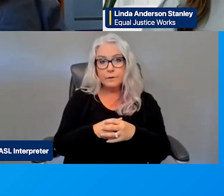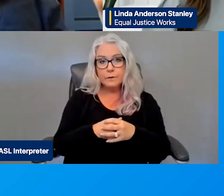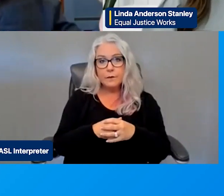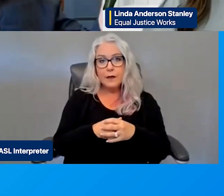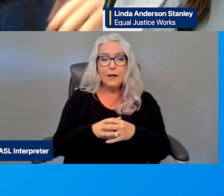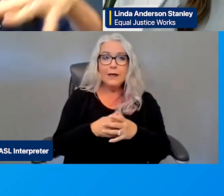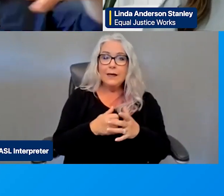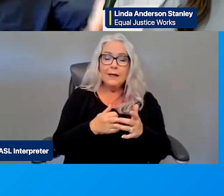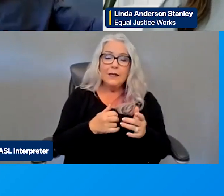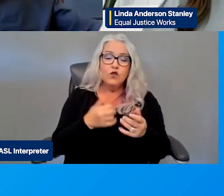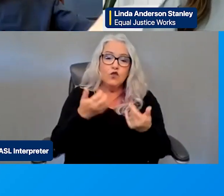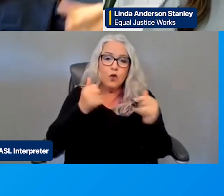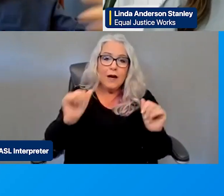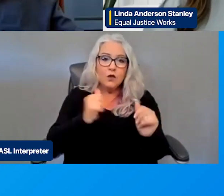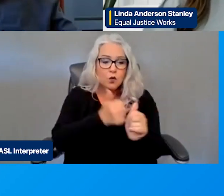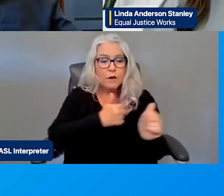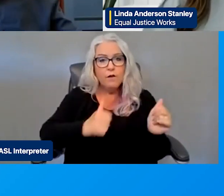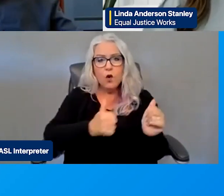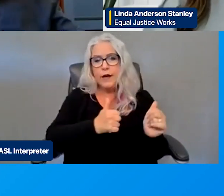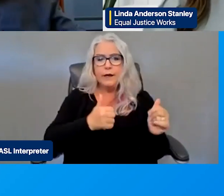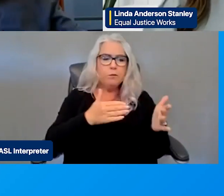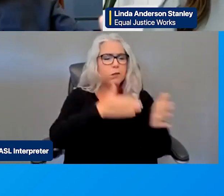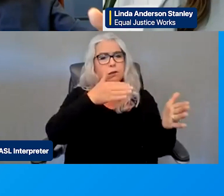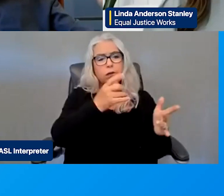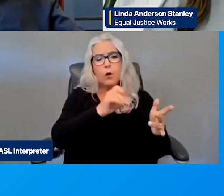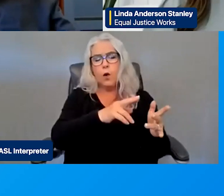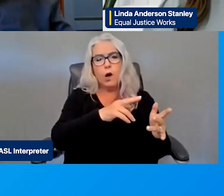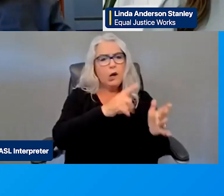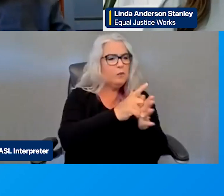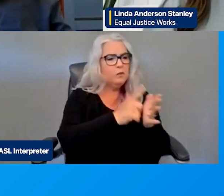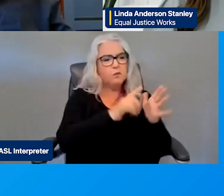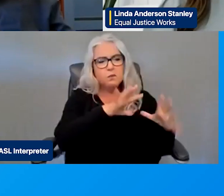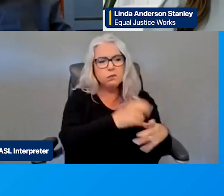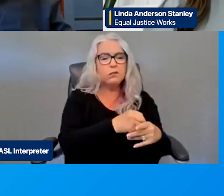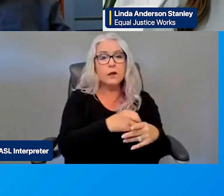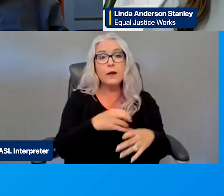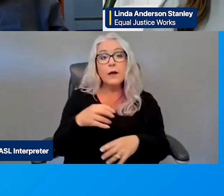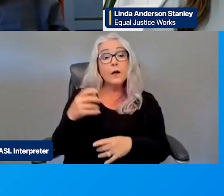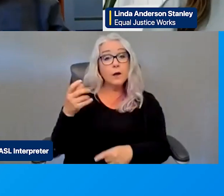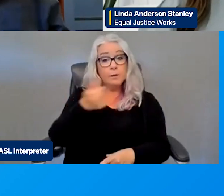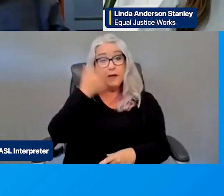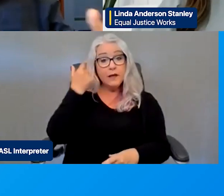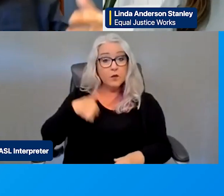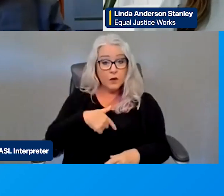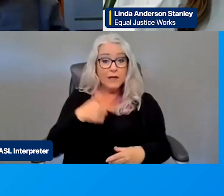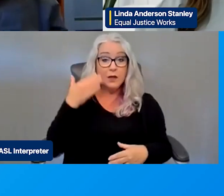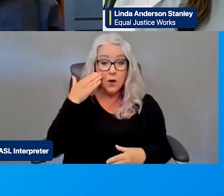Because we are -- the reason why we are all able to weigh in with these narratives from across the